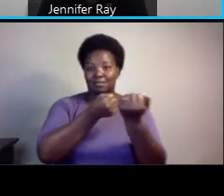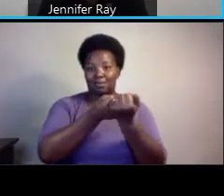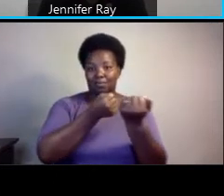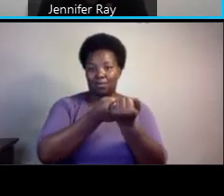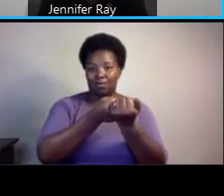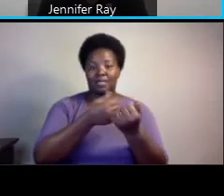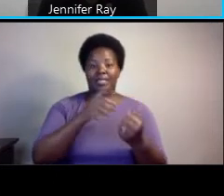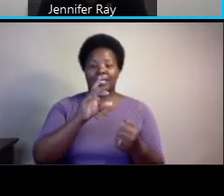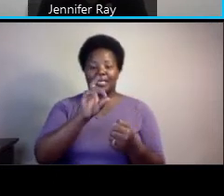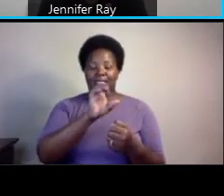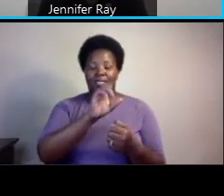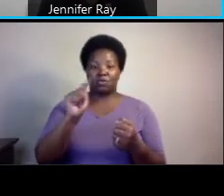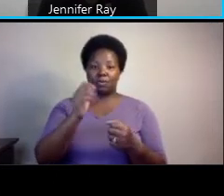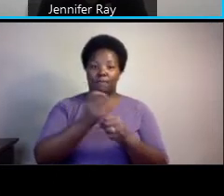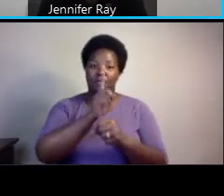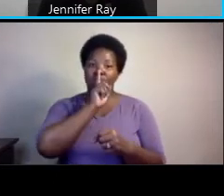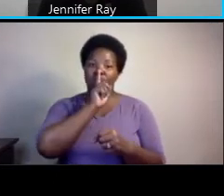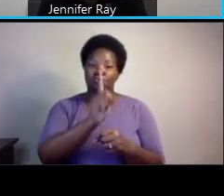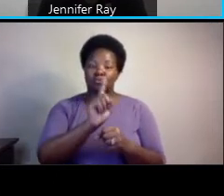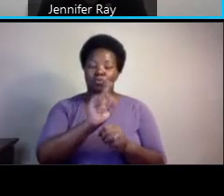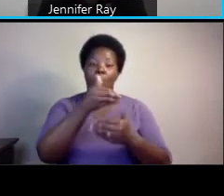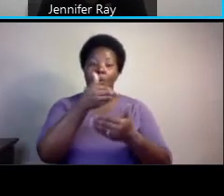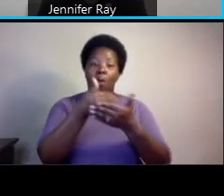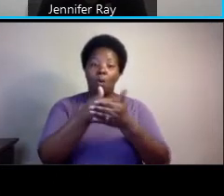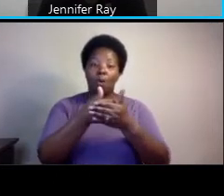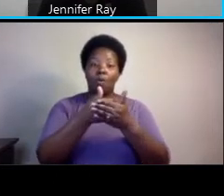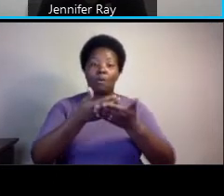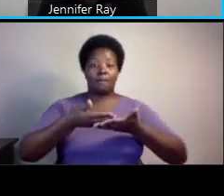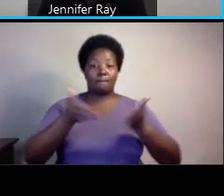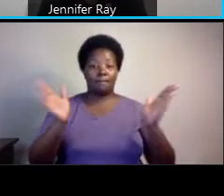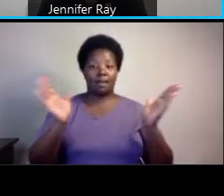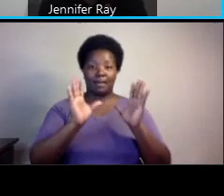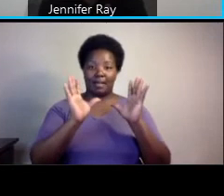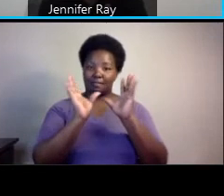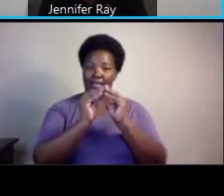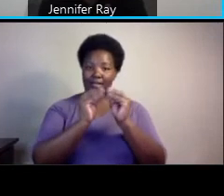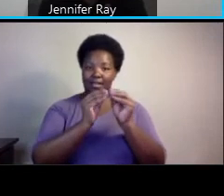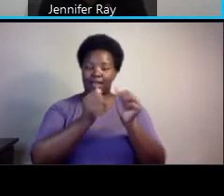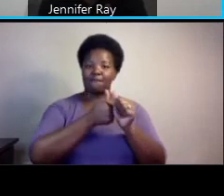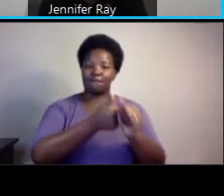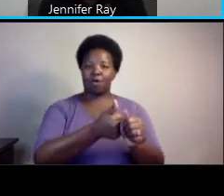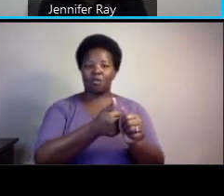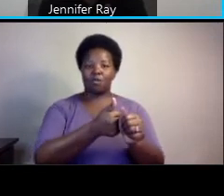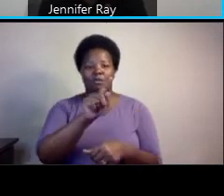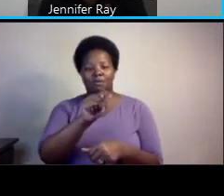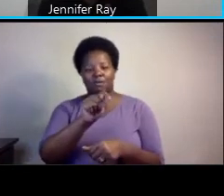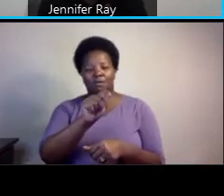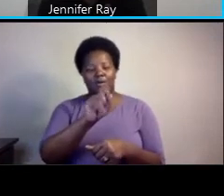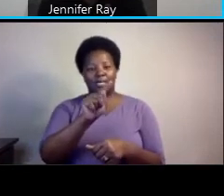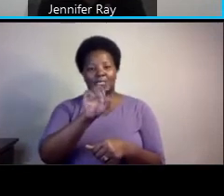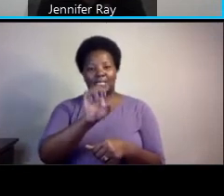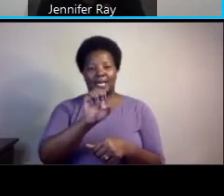and public meetings are conducted in compliance with title vi of the civil rights act of 1964.